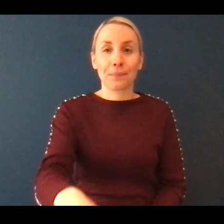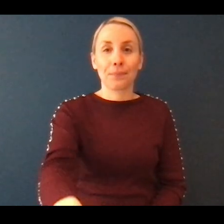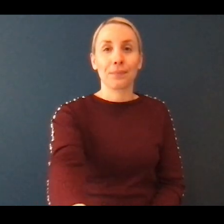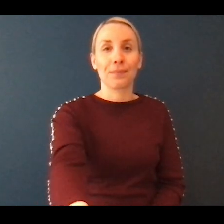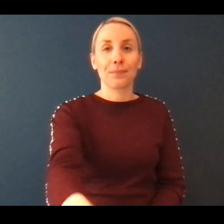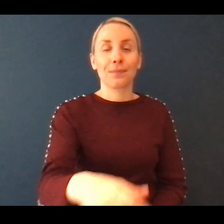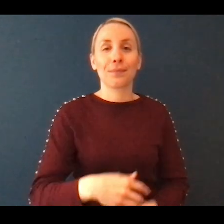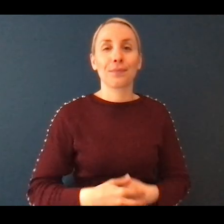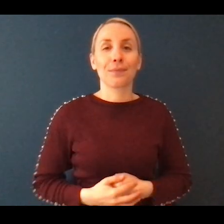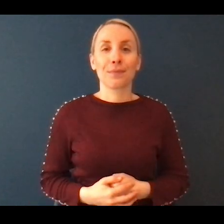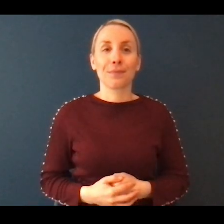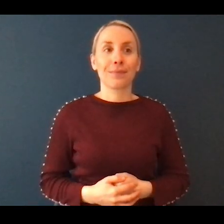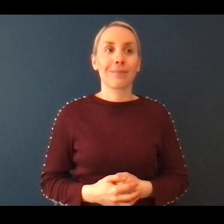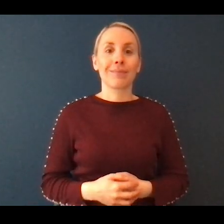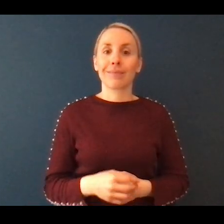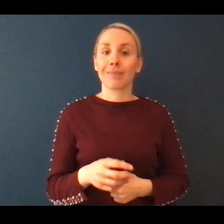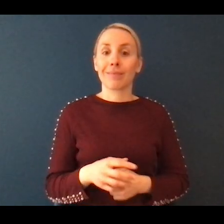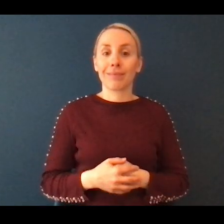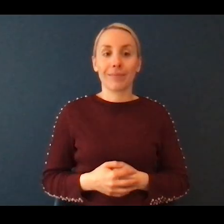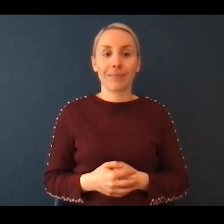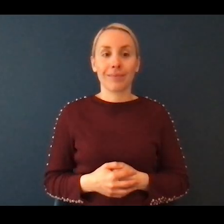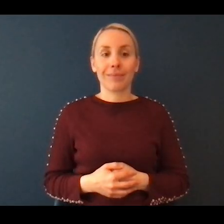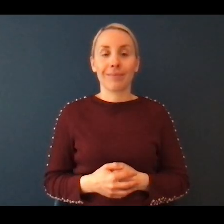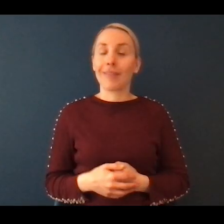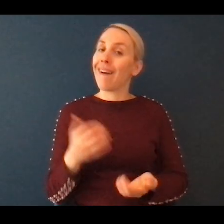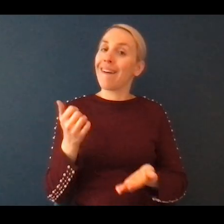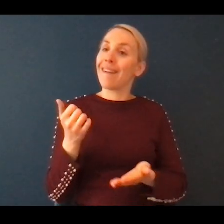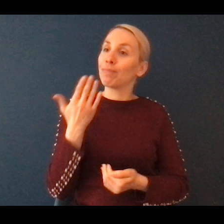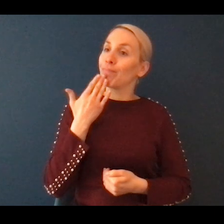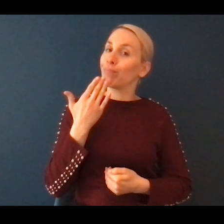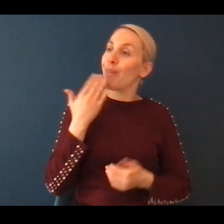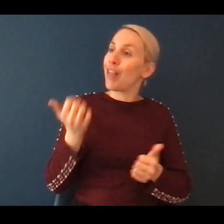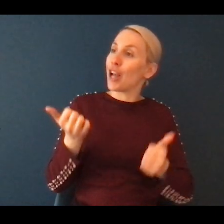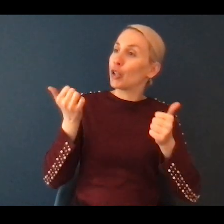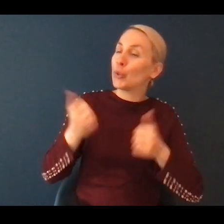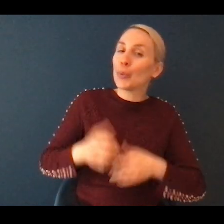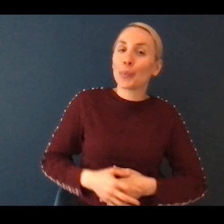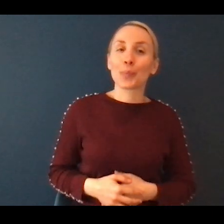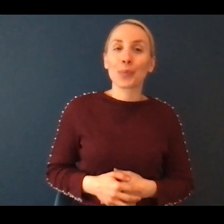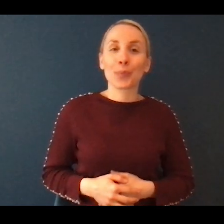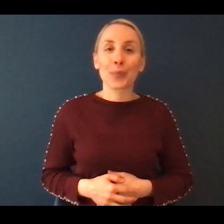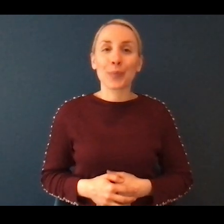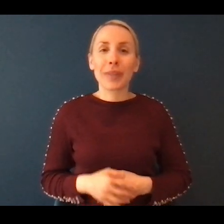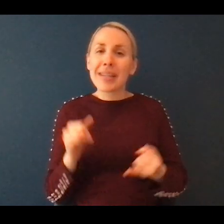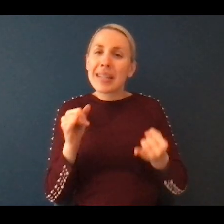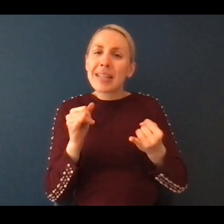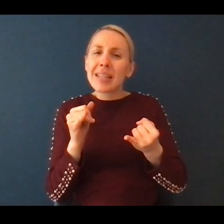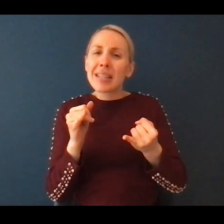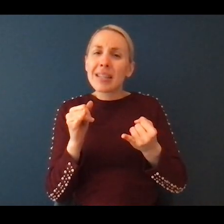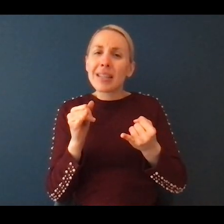you and Silvia what about you were quite recently out of university as well when you applied